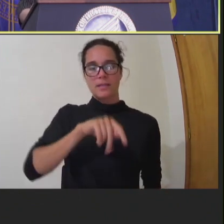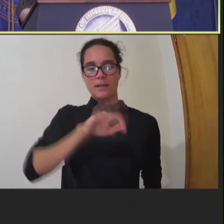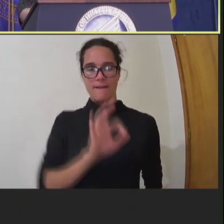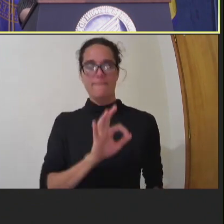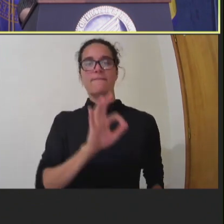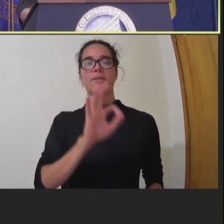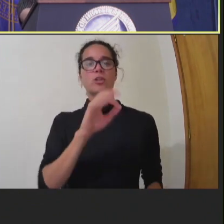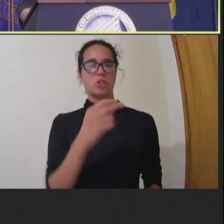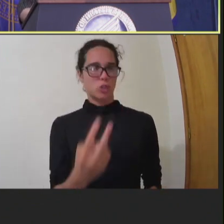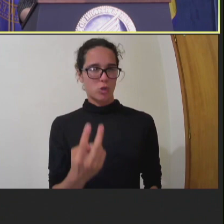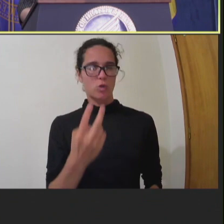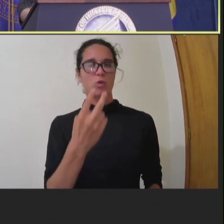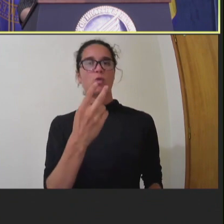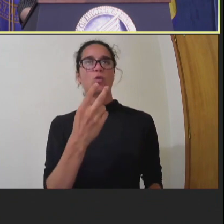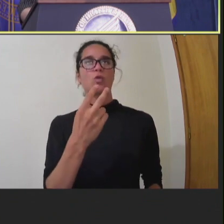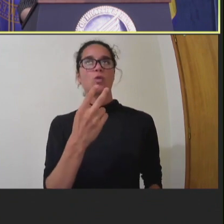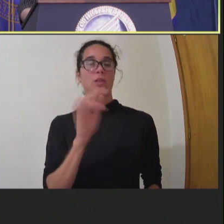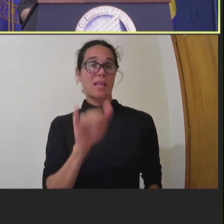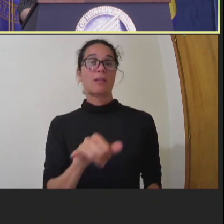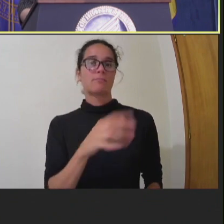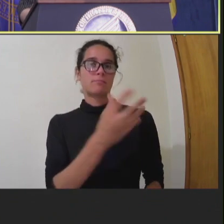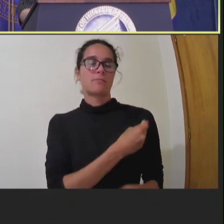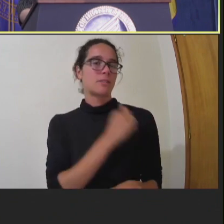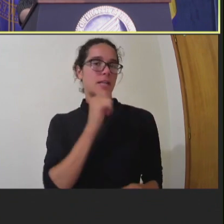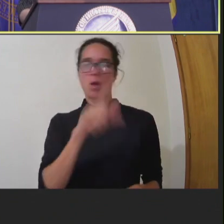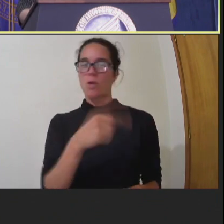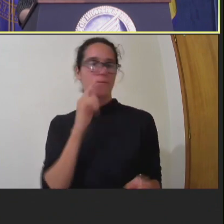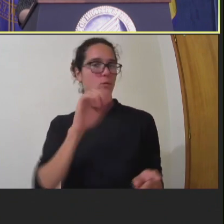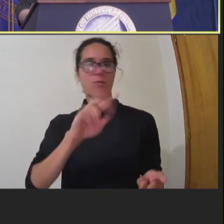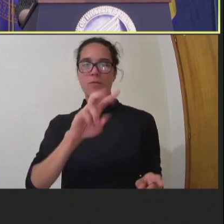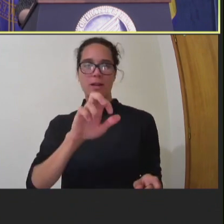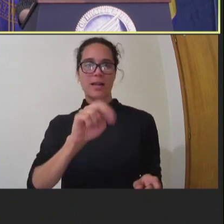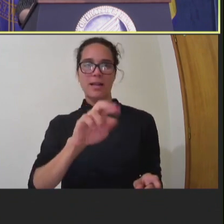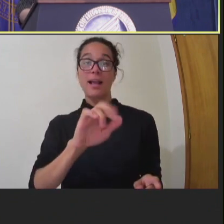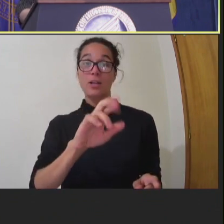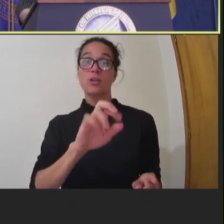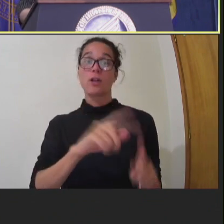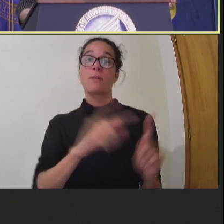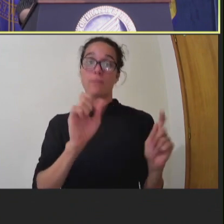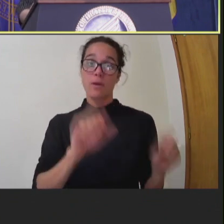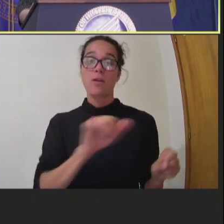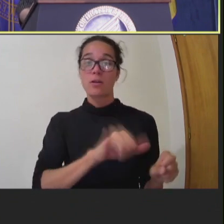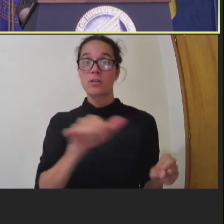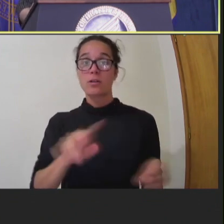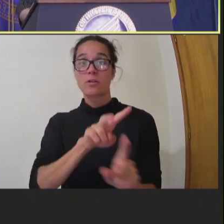IGF-BP2 is not only an ovarian cancer antigen, but it's also associated with STIC as well. So,